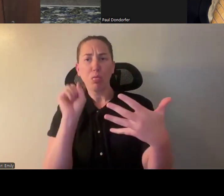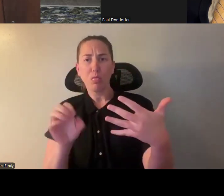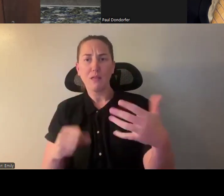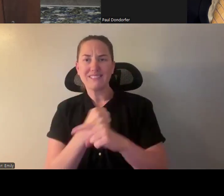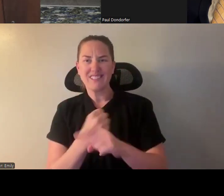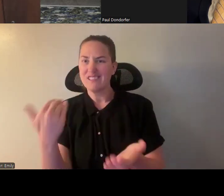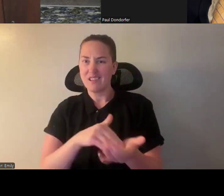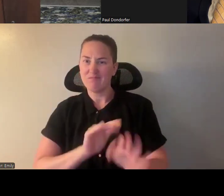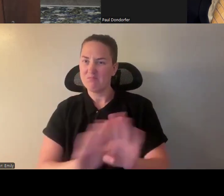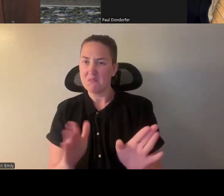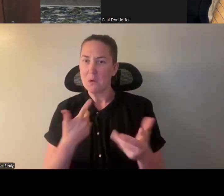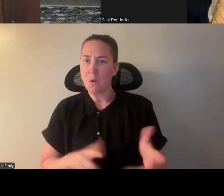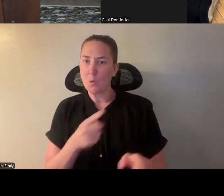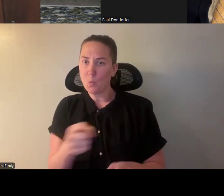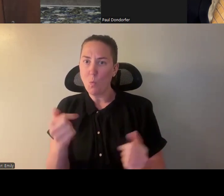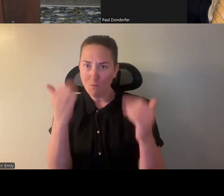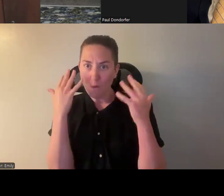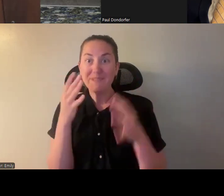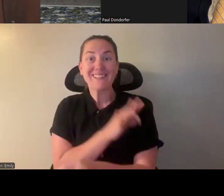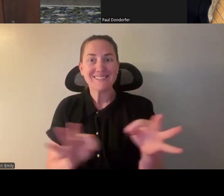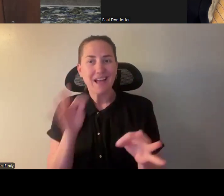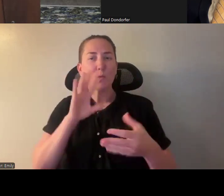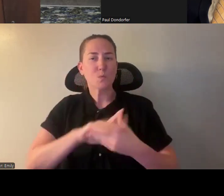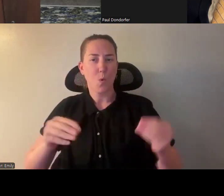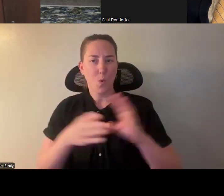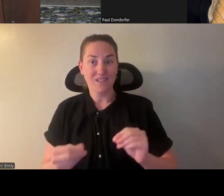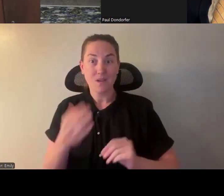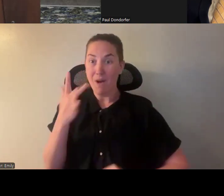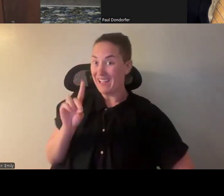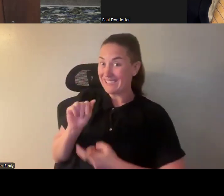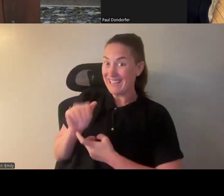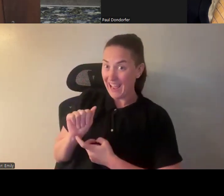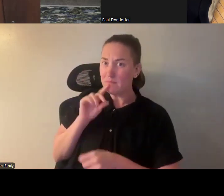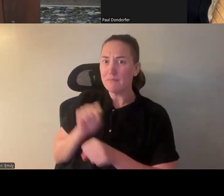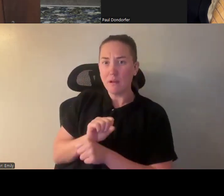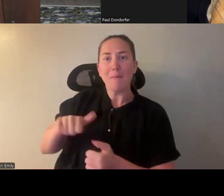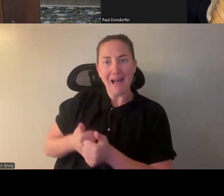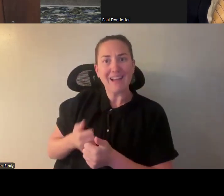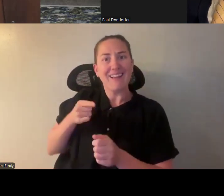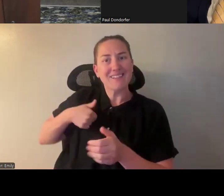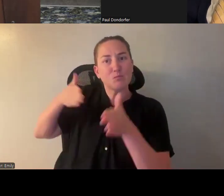I want to share a few stories because behind every data point there is a person a family fighting for